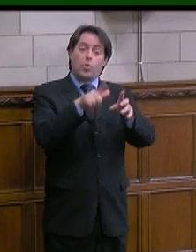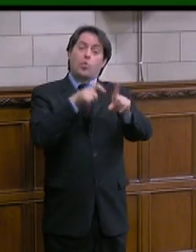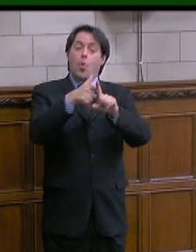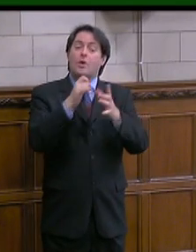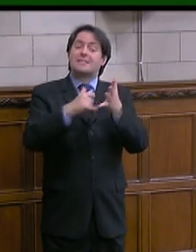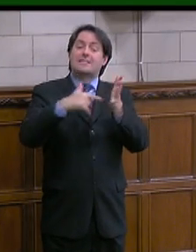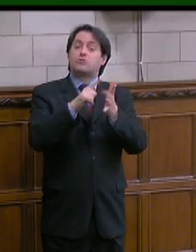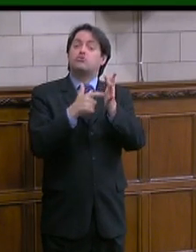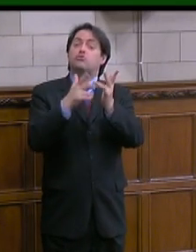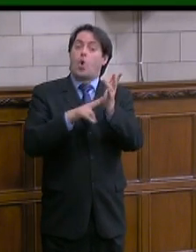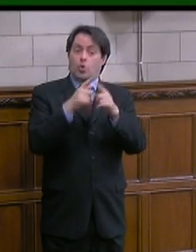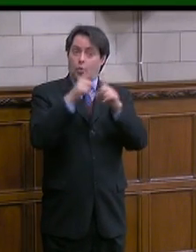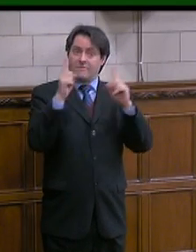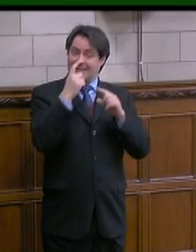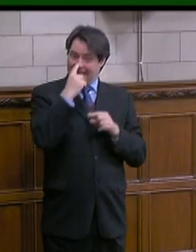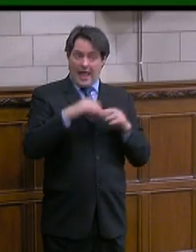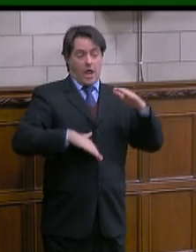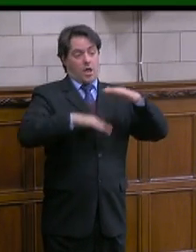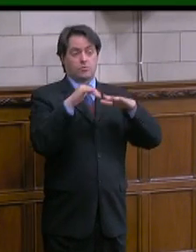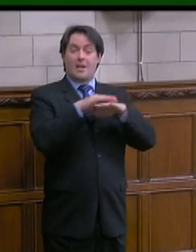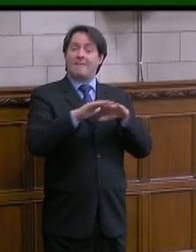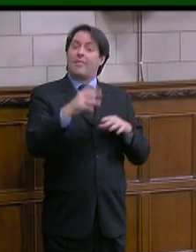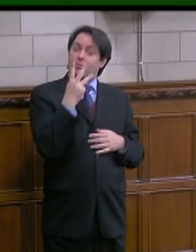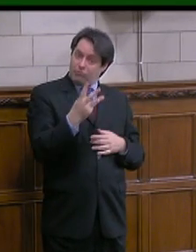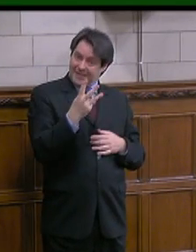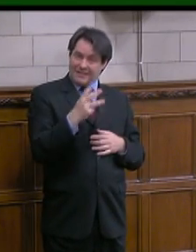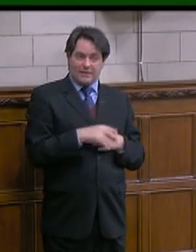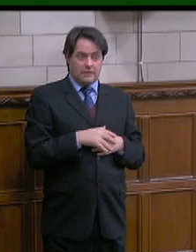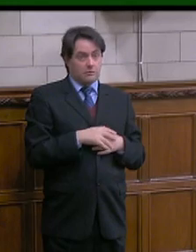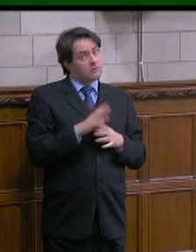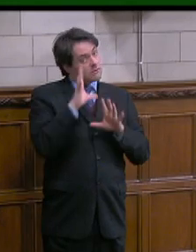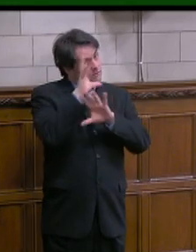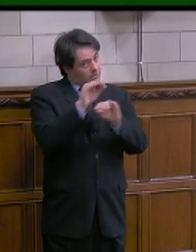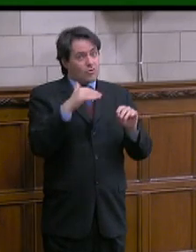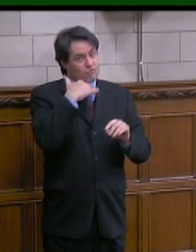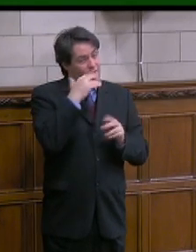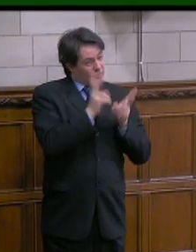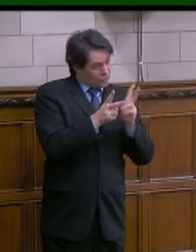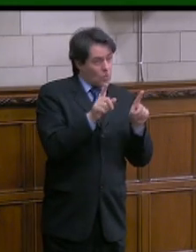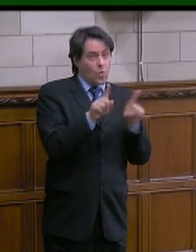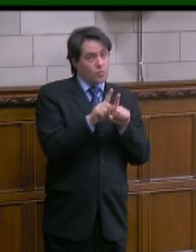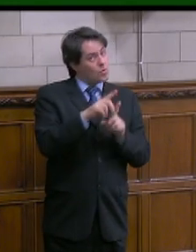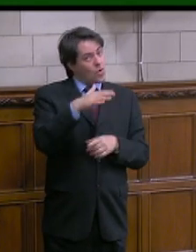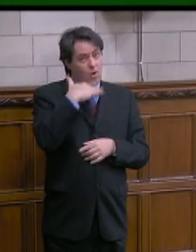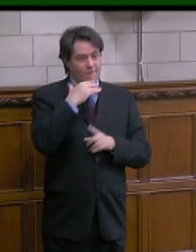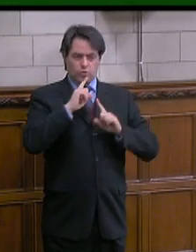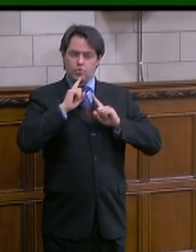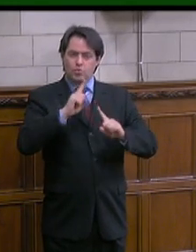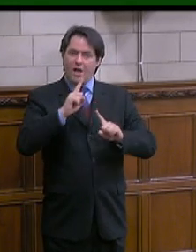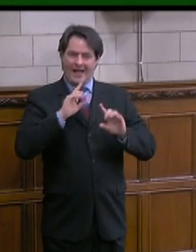3, but they say that, as well as a national shortage of interpreters, there is a national shortage of tutors.